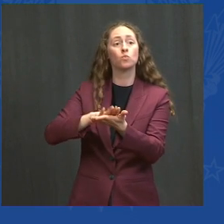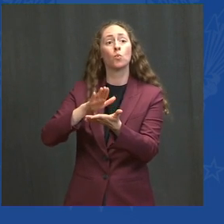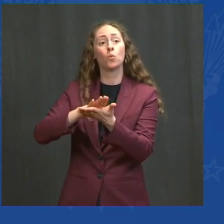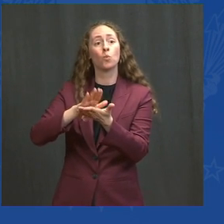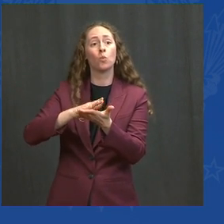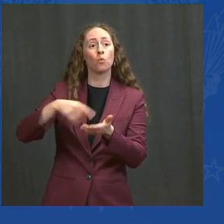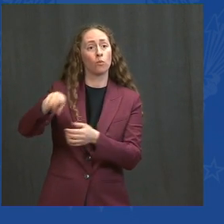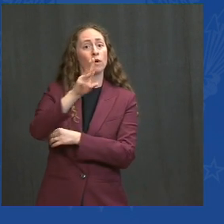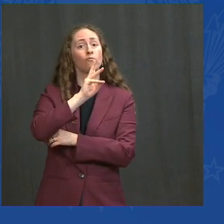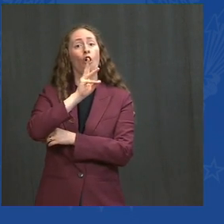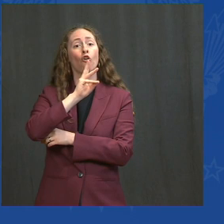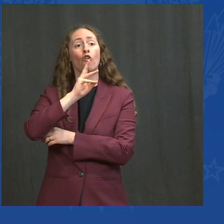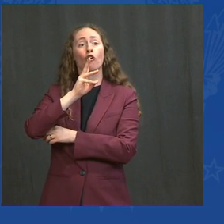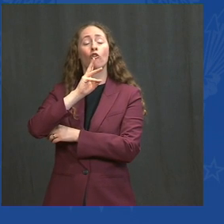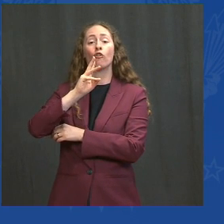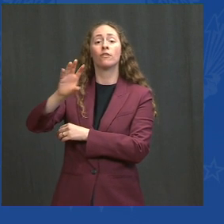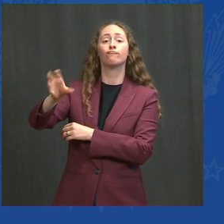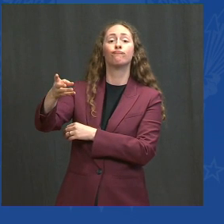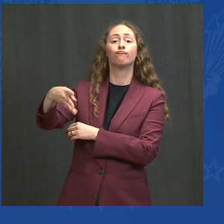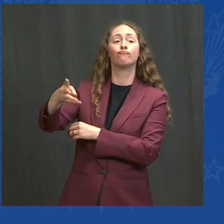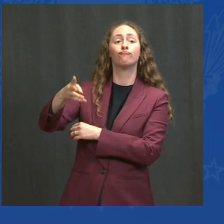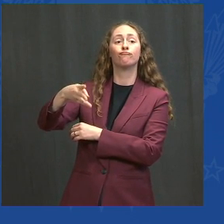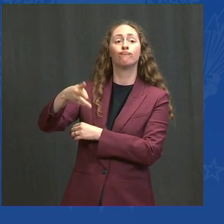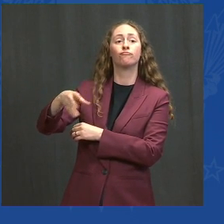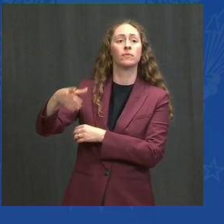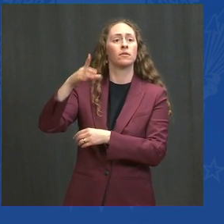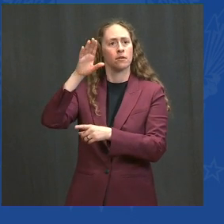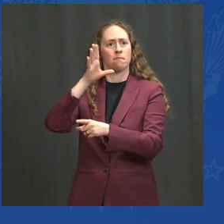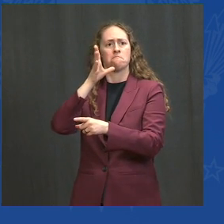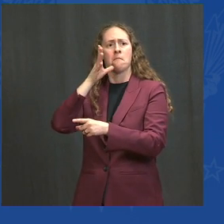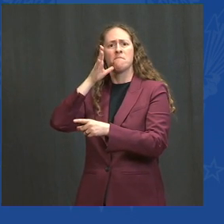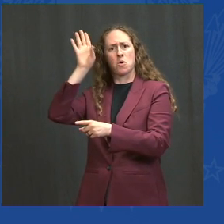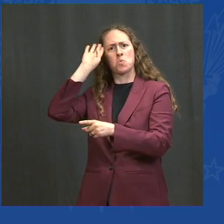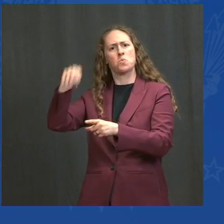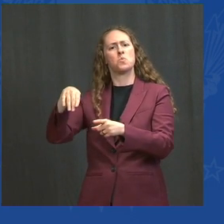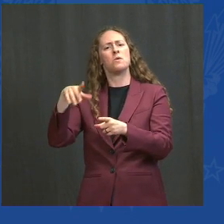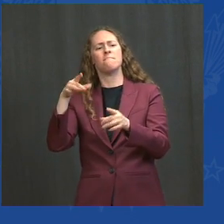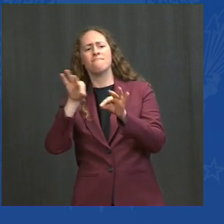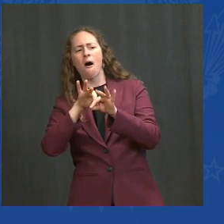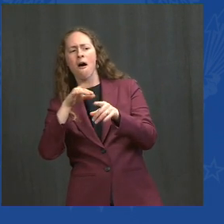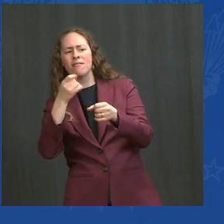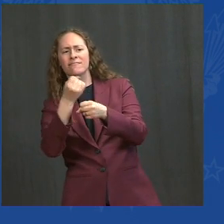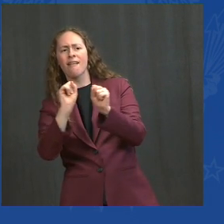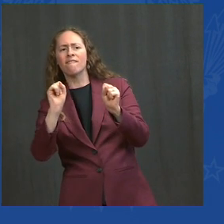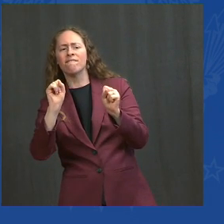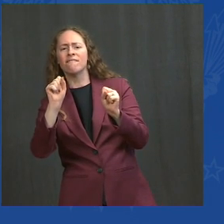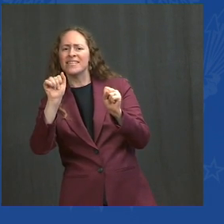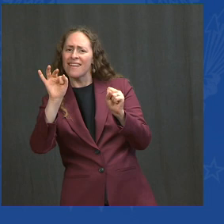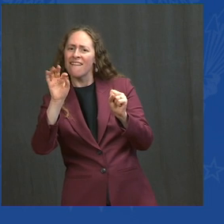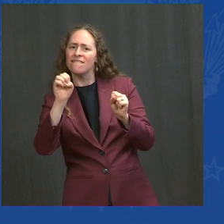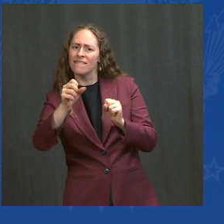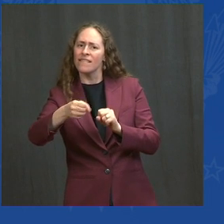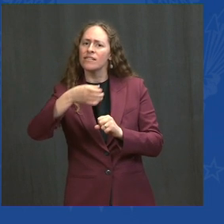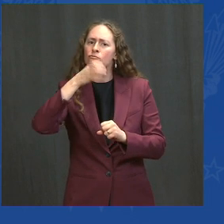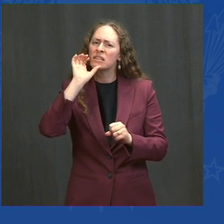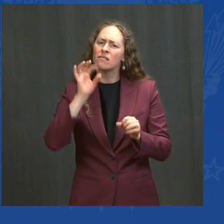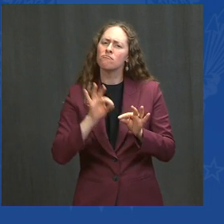and their moms and dads know that the water they're drinking is clean and safe. I'll give you an example of why that matters.